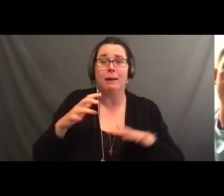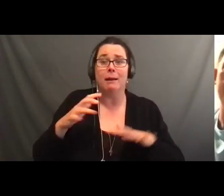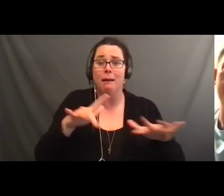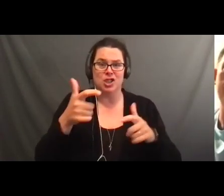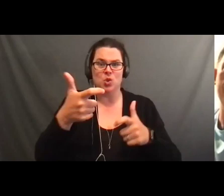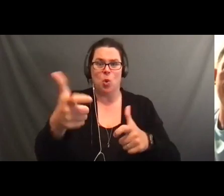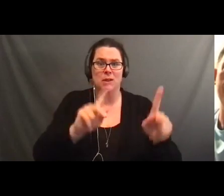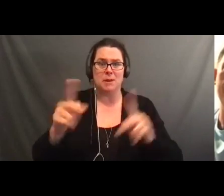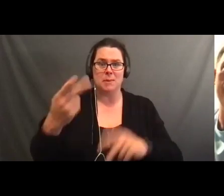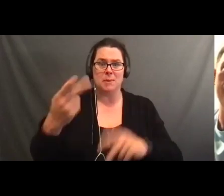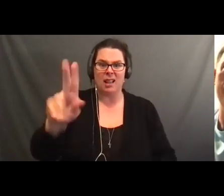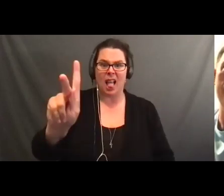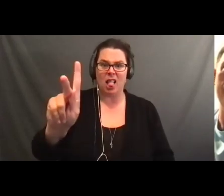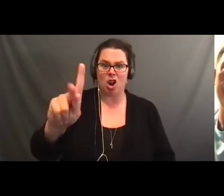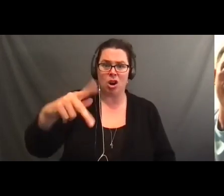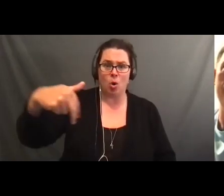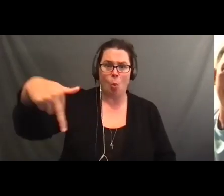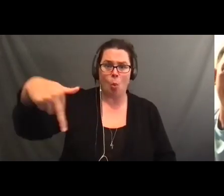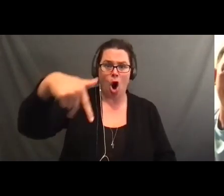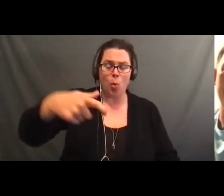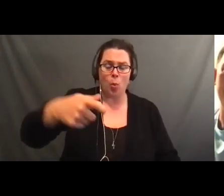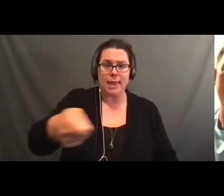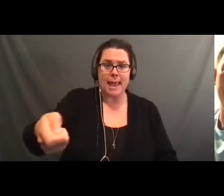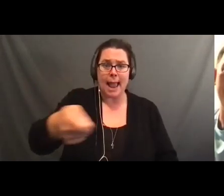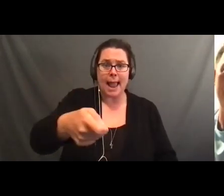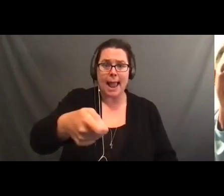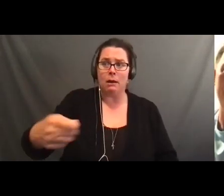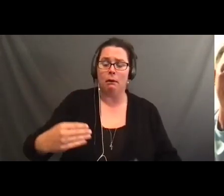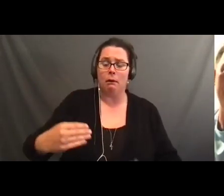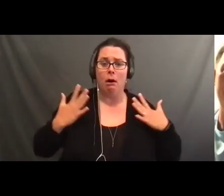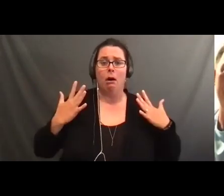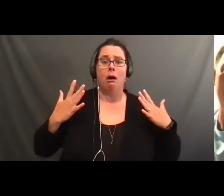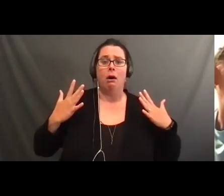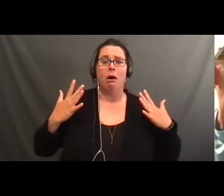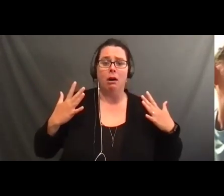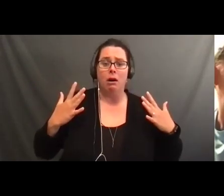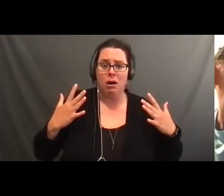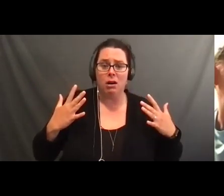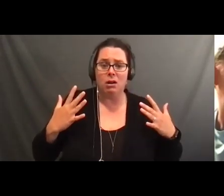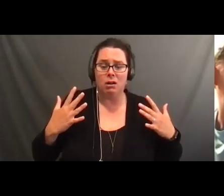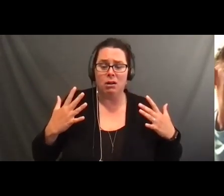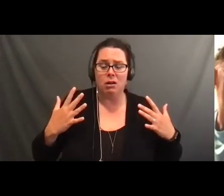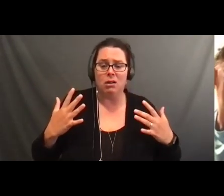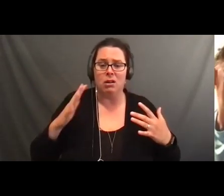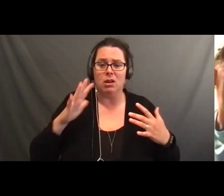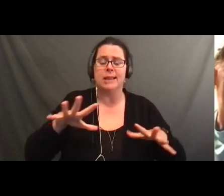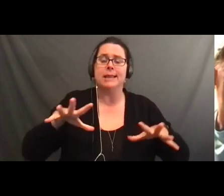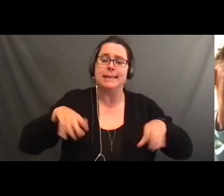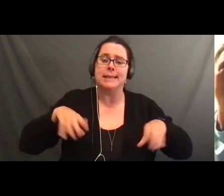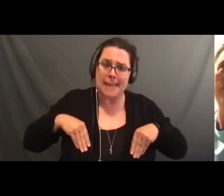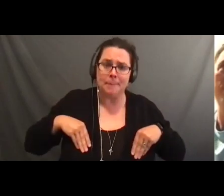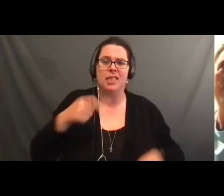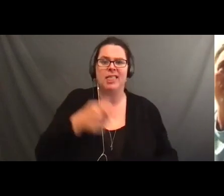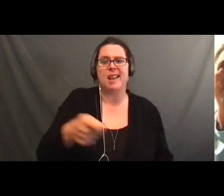walk with their canes and I think that was so instrumental for her accepting the cane so readily.